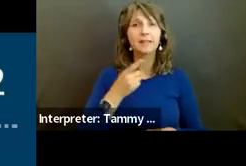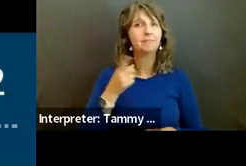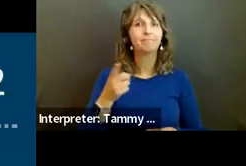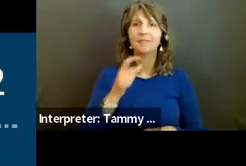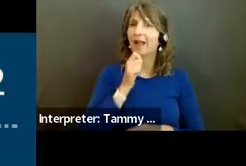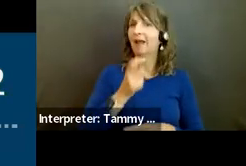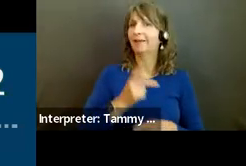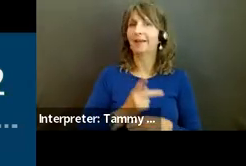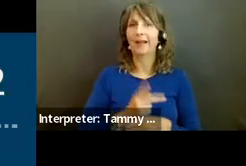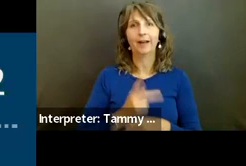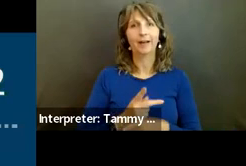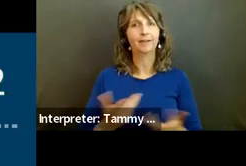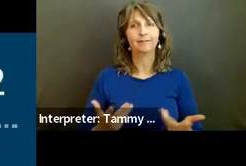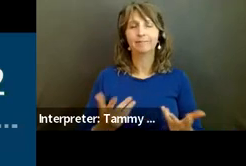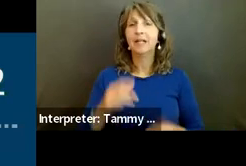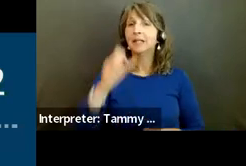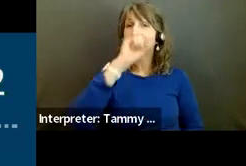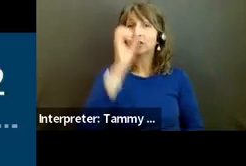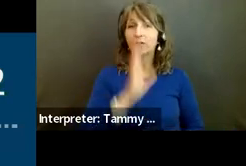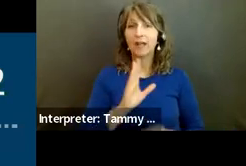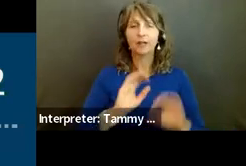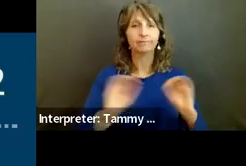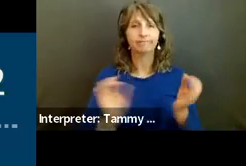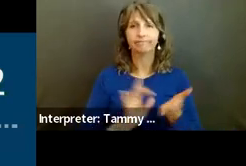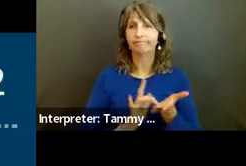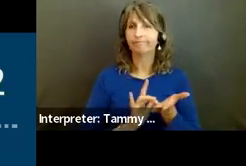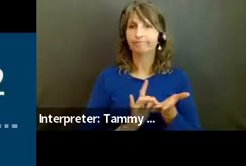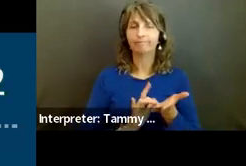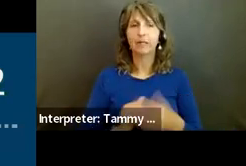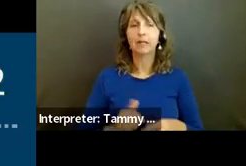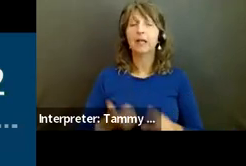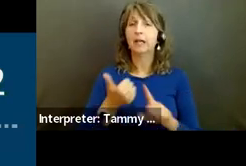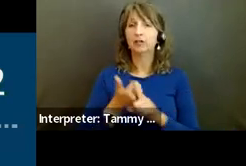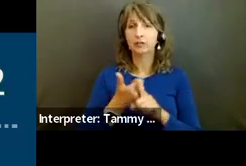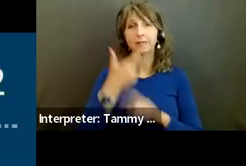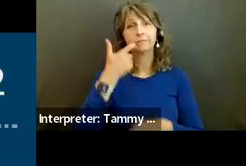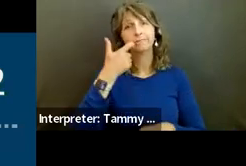I mean, in schizophrenia, completely untreated. And she was chemically dependent on opioid pain medication.